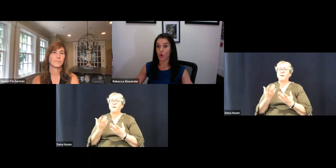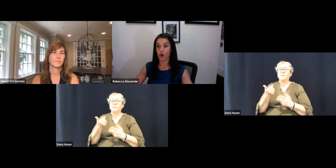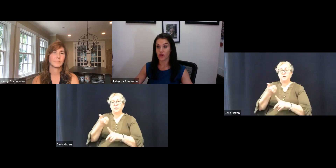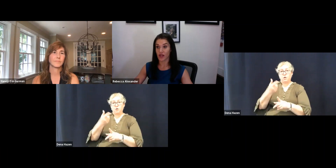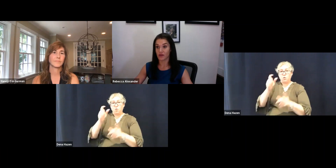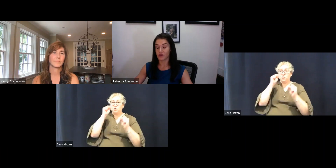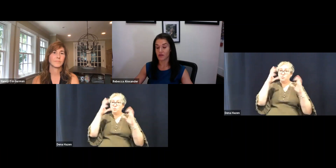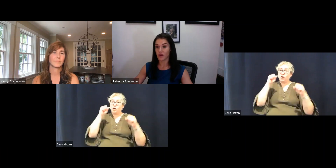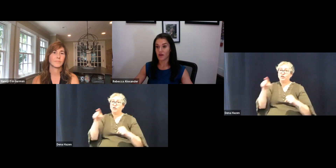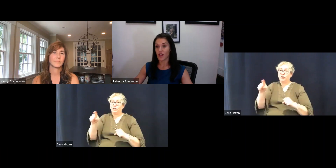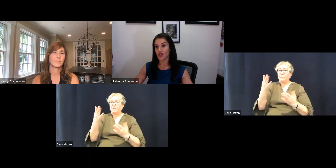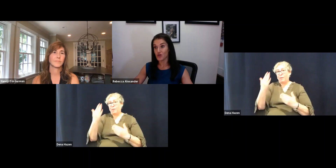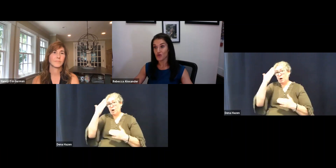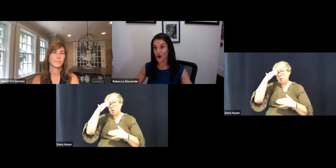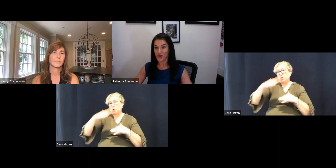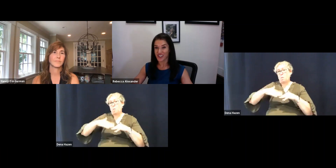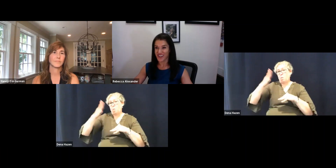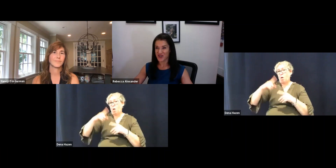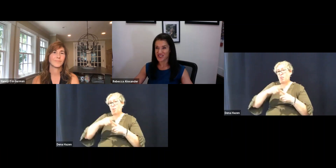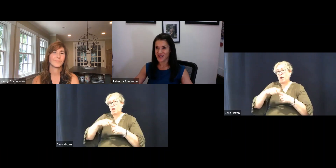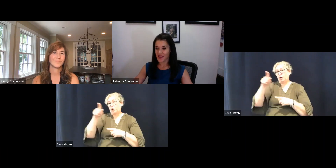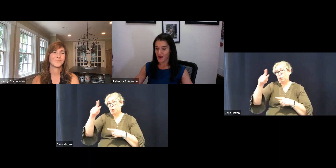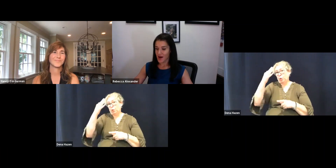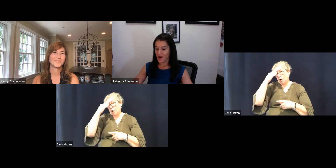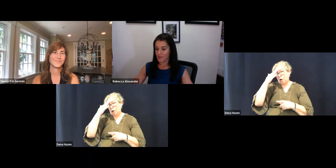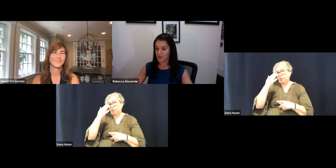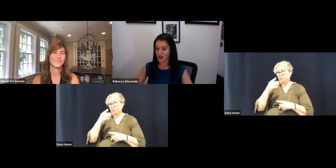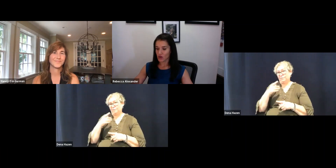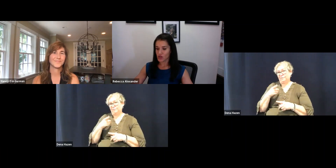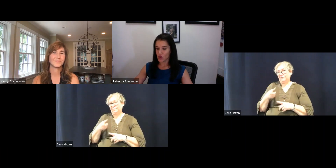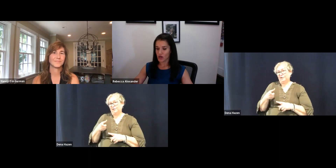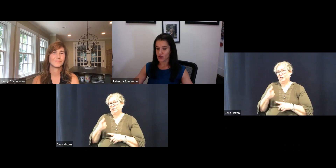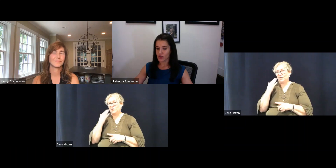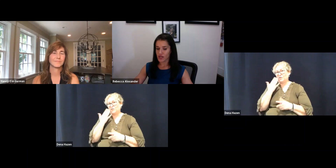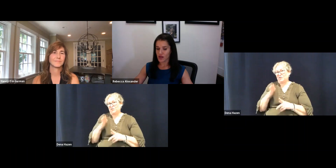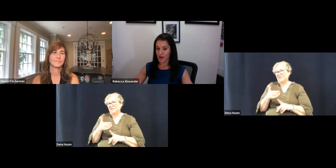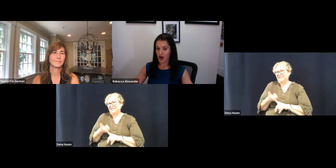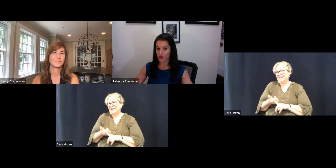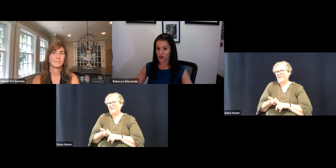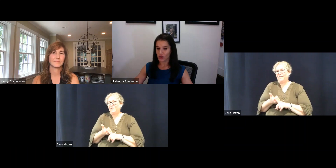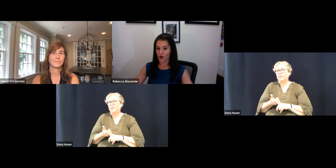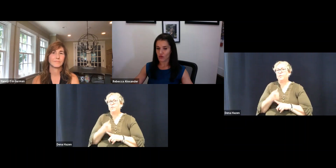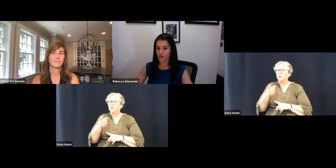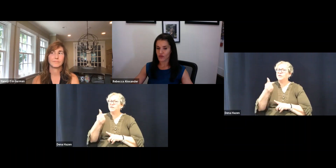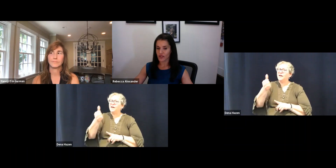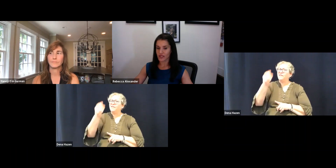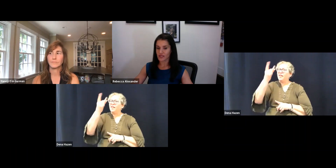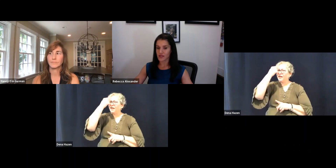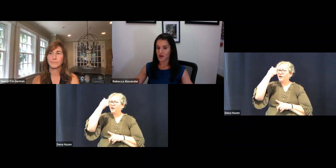more than you know she knows. But I also want you to think about your own feelings